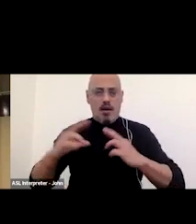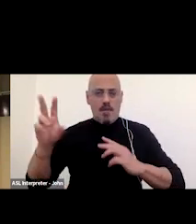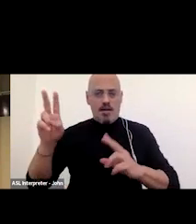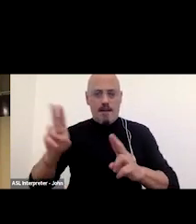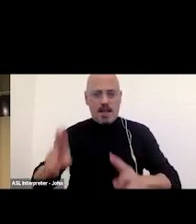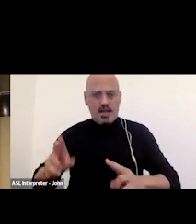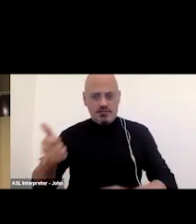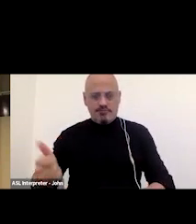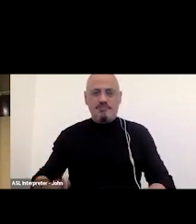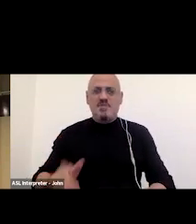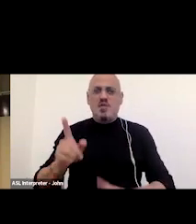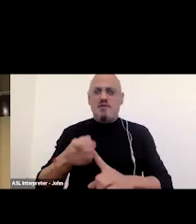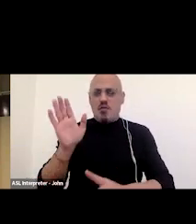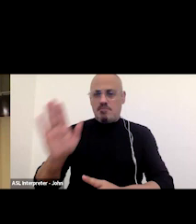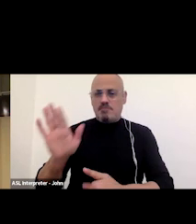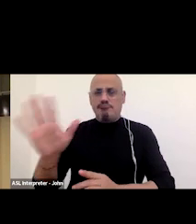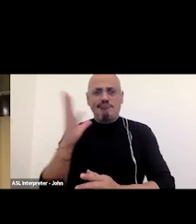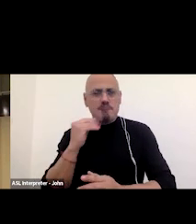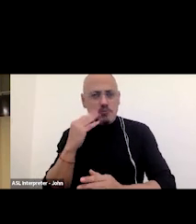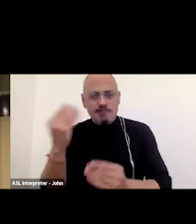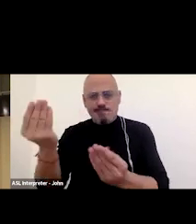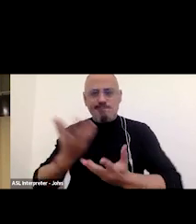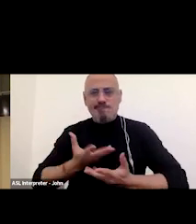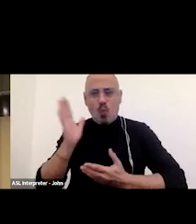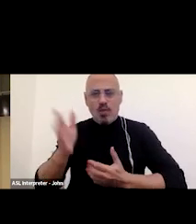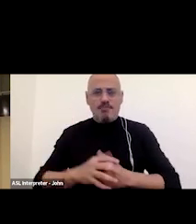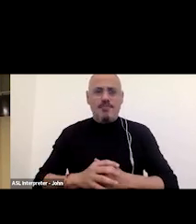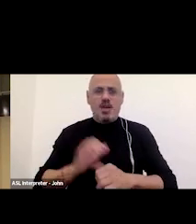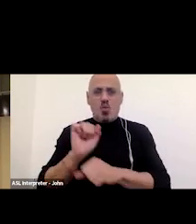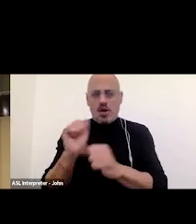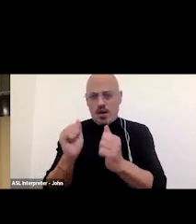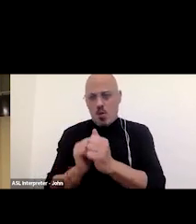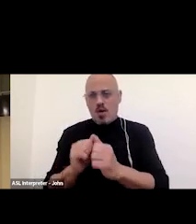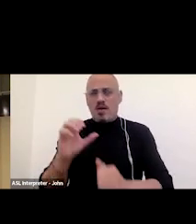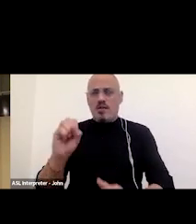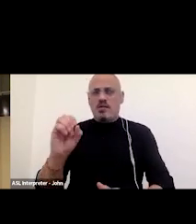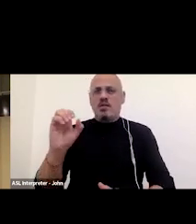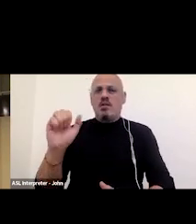So we'll hear a bit from Jerry about his experience working with a SOAR-trained case manager.